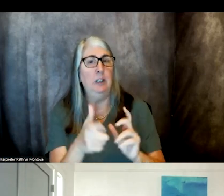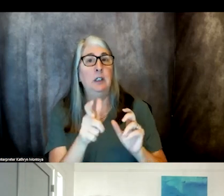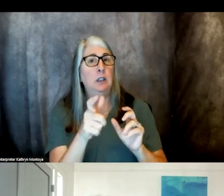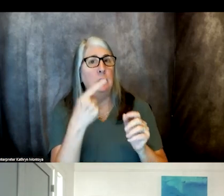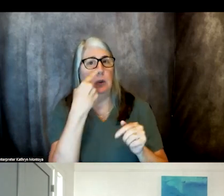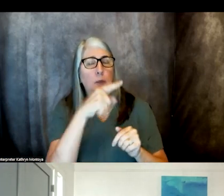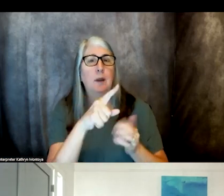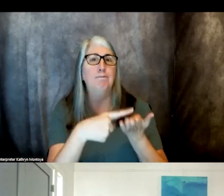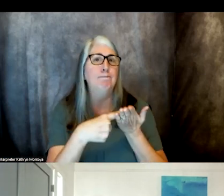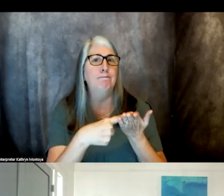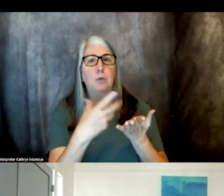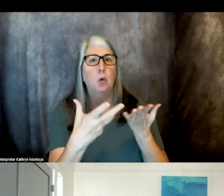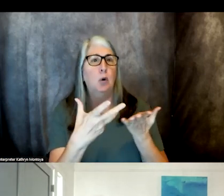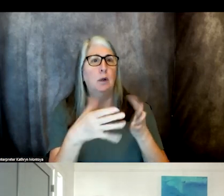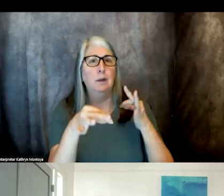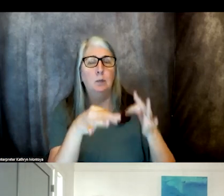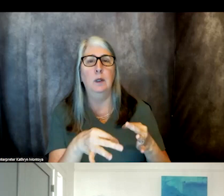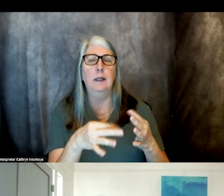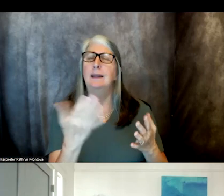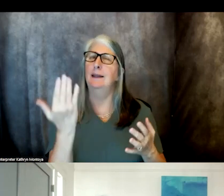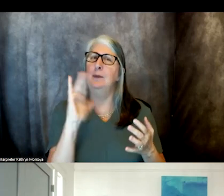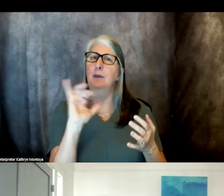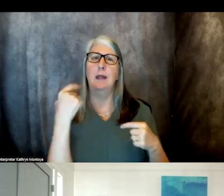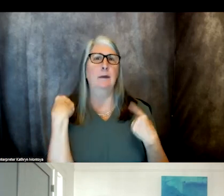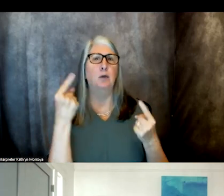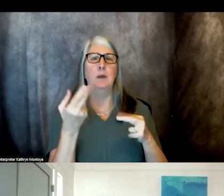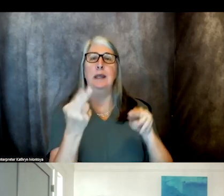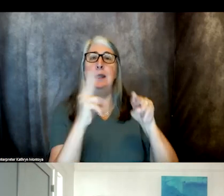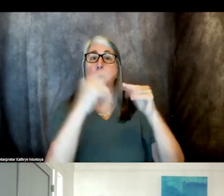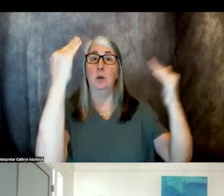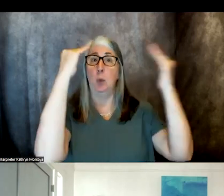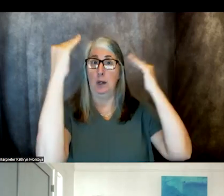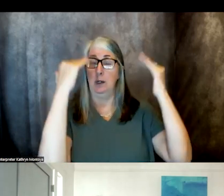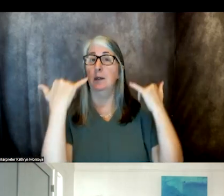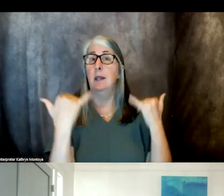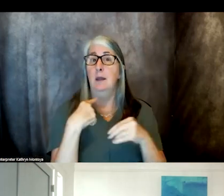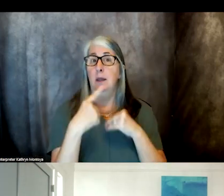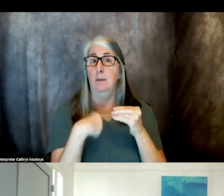THERE SEEMS TO BE INCREASED AWARENESS ABOUT THE ROLE AND THE NEED